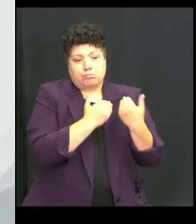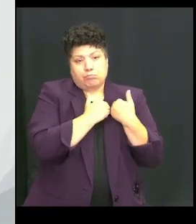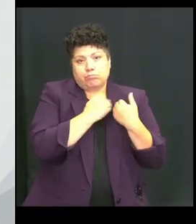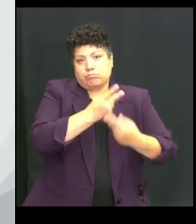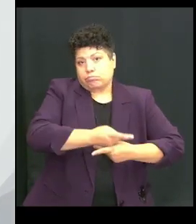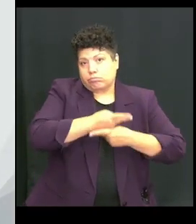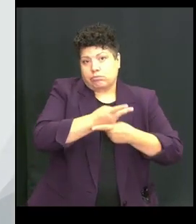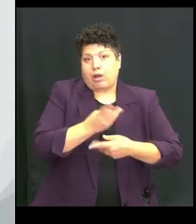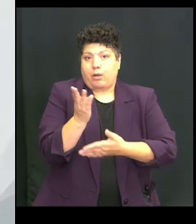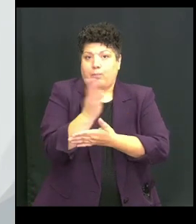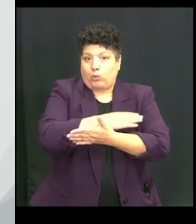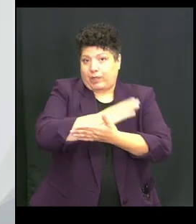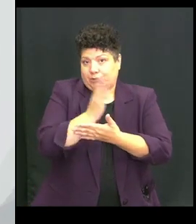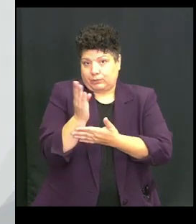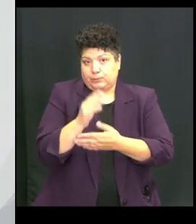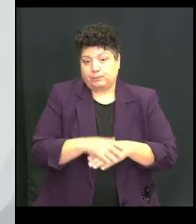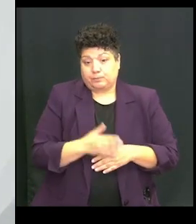Anything you want to add, Eric?